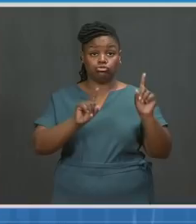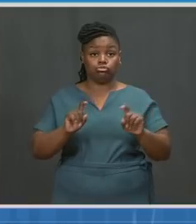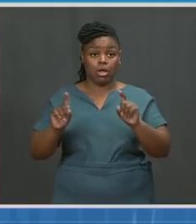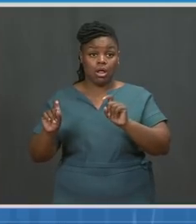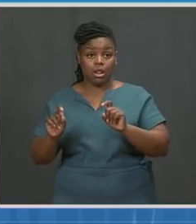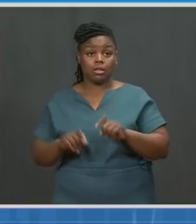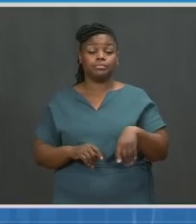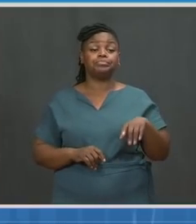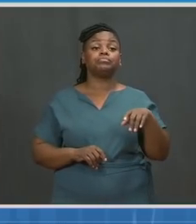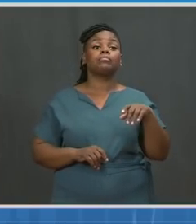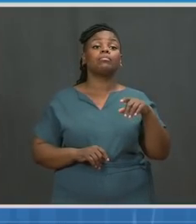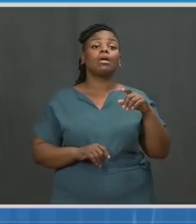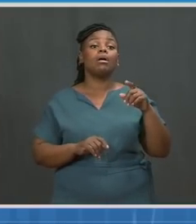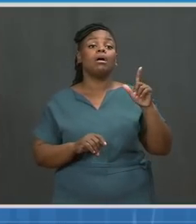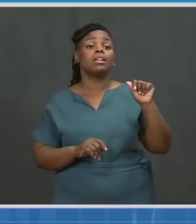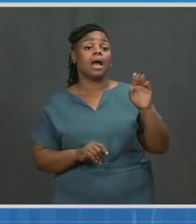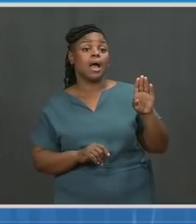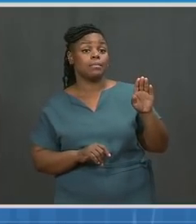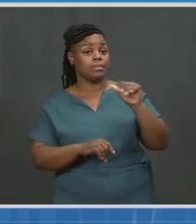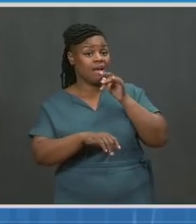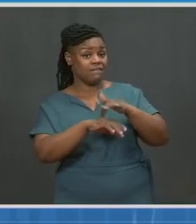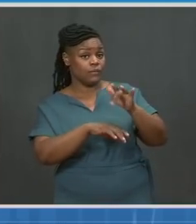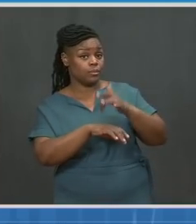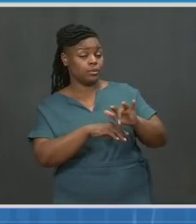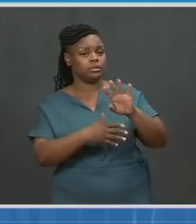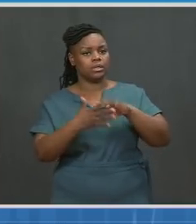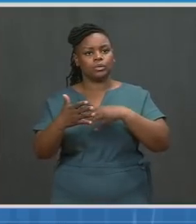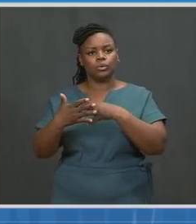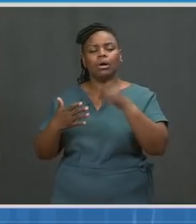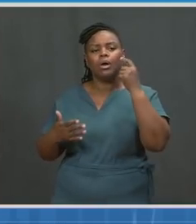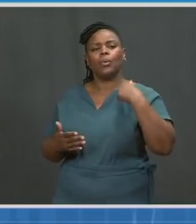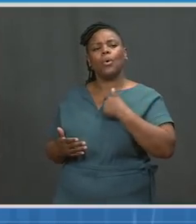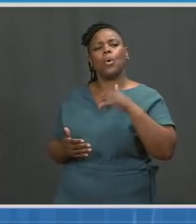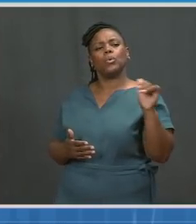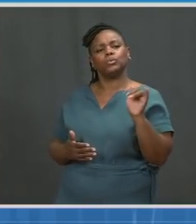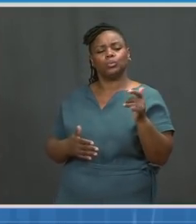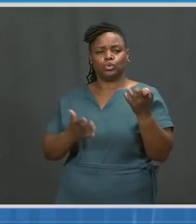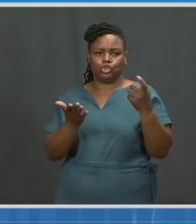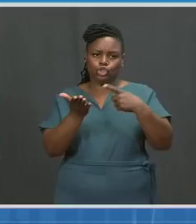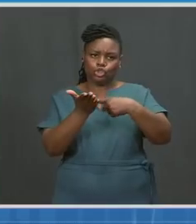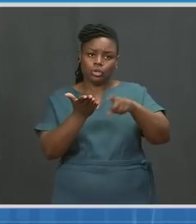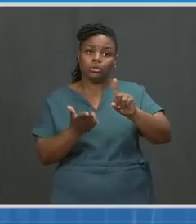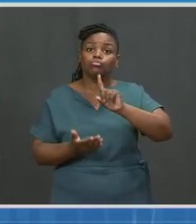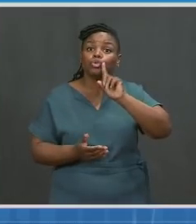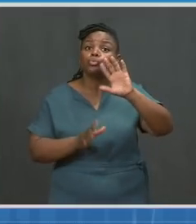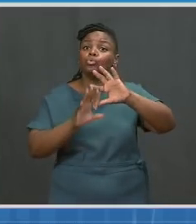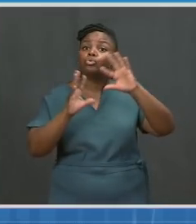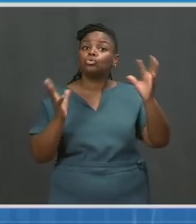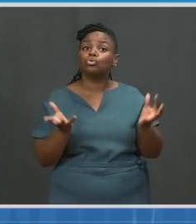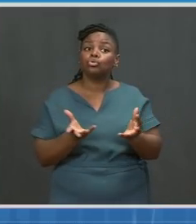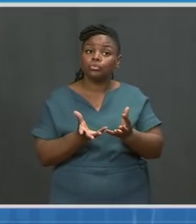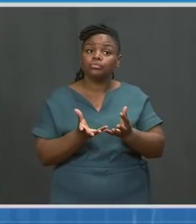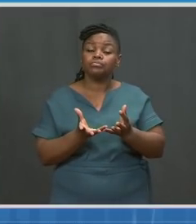as well as real-world experience to indicate the degree of protection against variants of interest or concern.